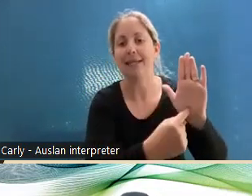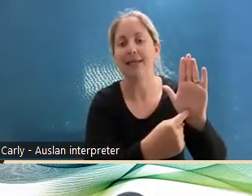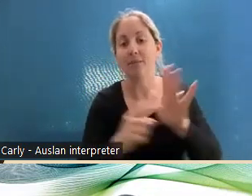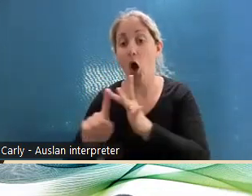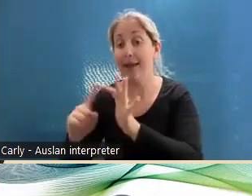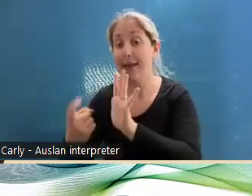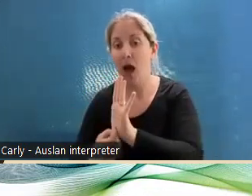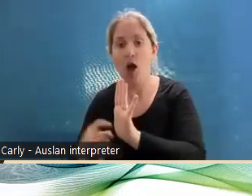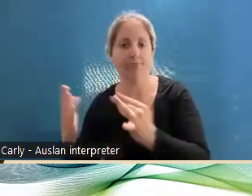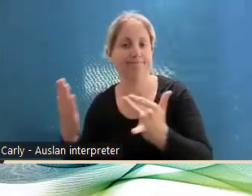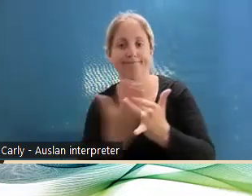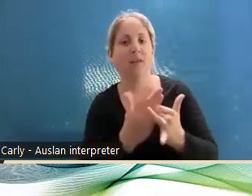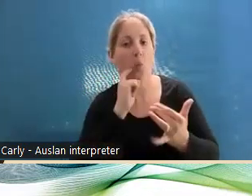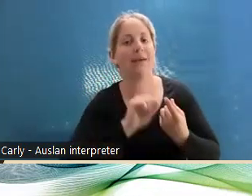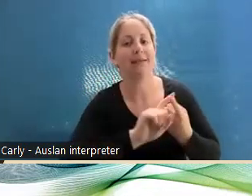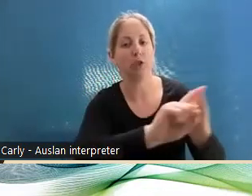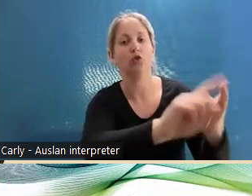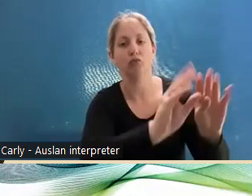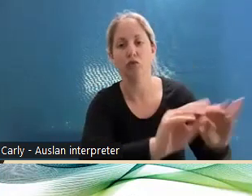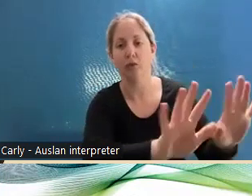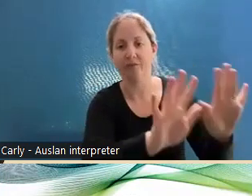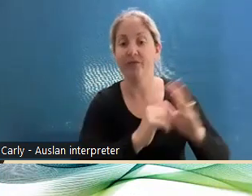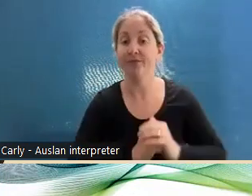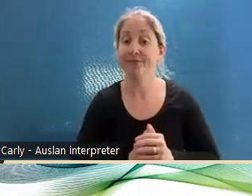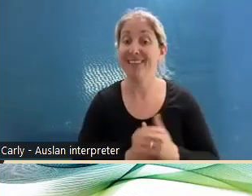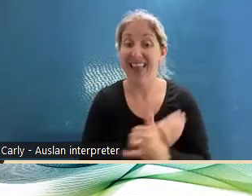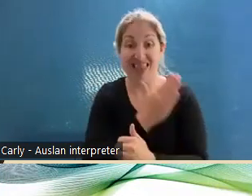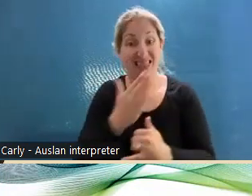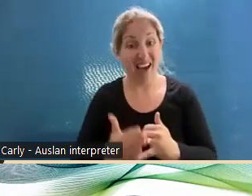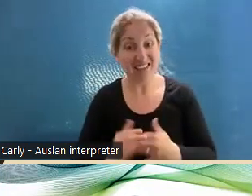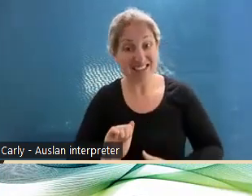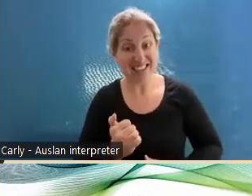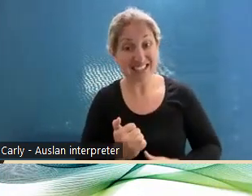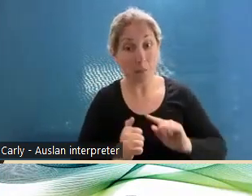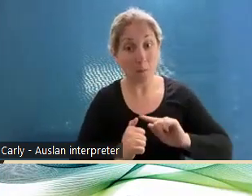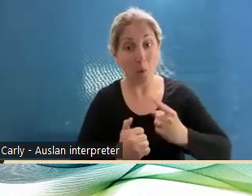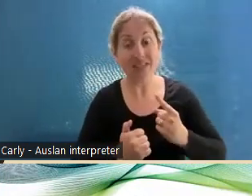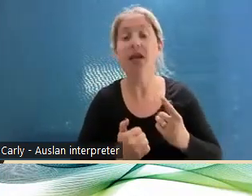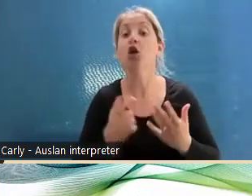Finally, the last factor that we suggest you consider is that you can access support from